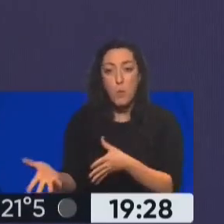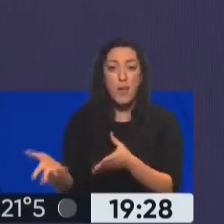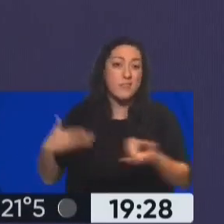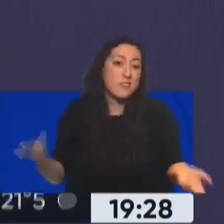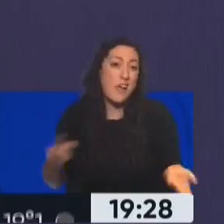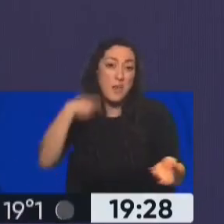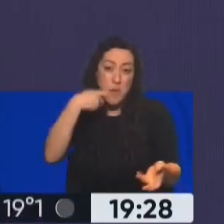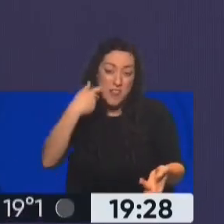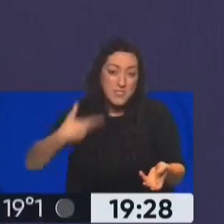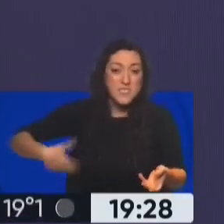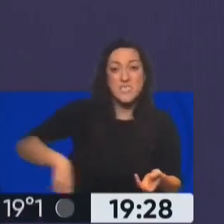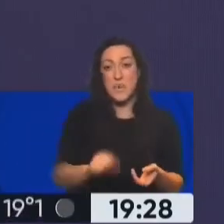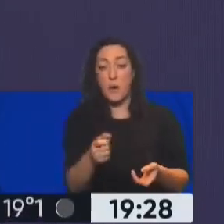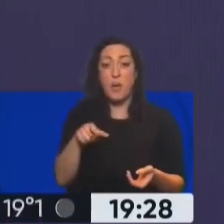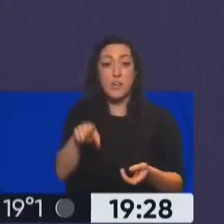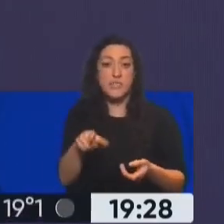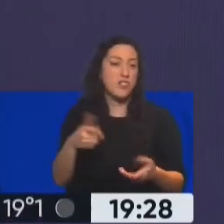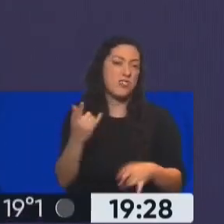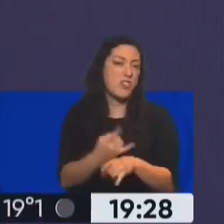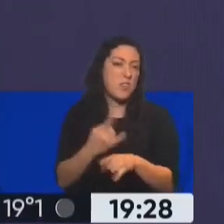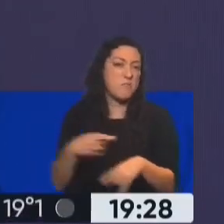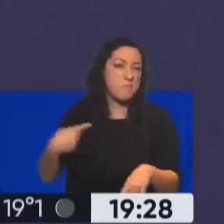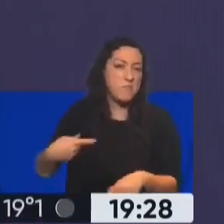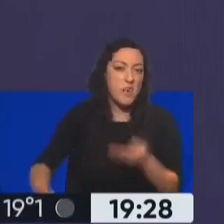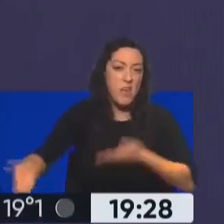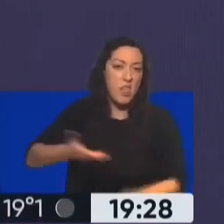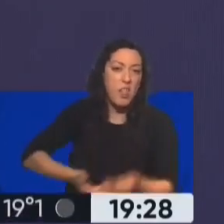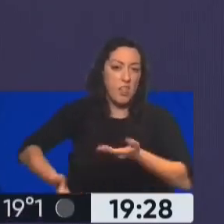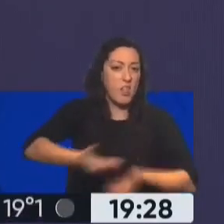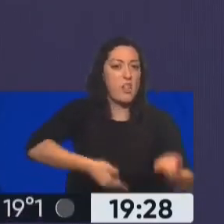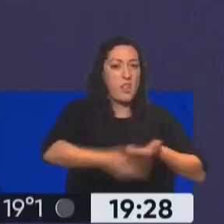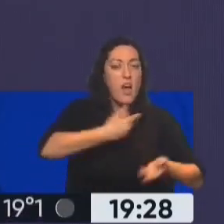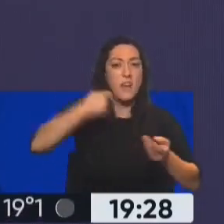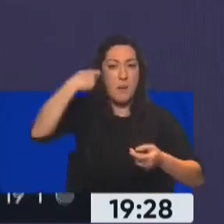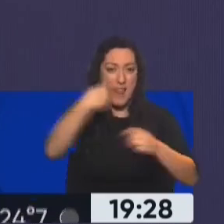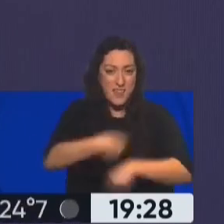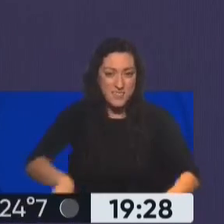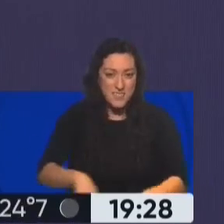So, it was something that they exchanged regularly. And then they used it as a good of indirect exchange.